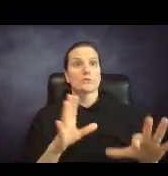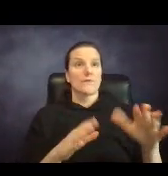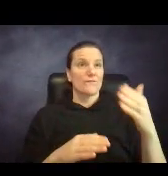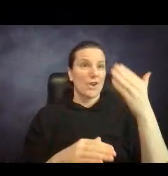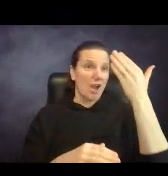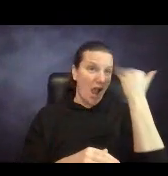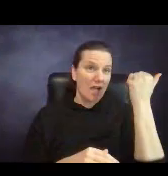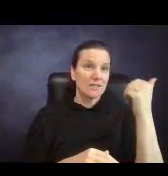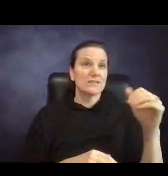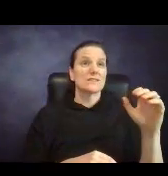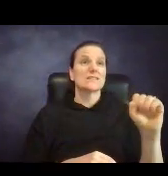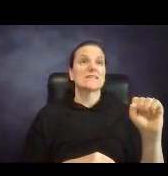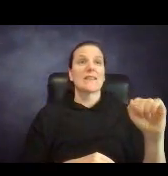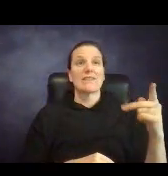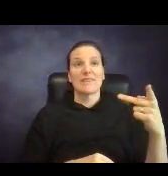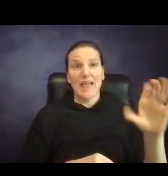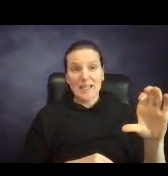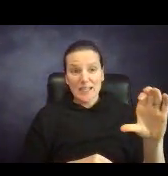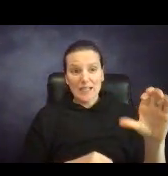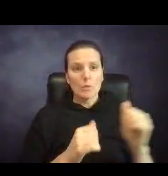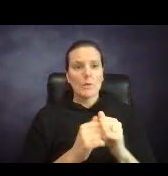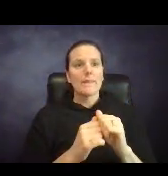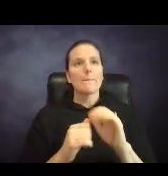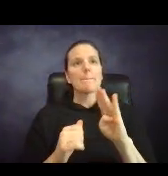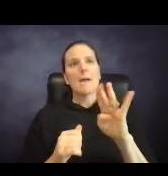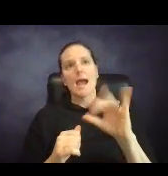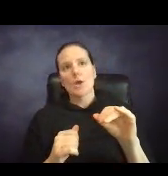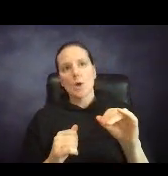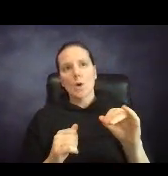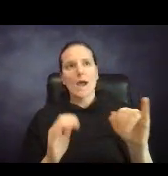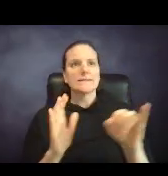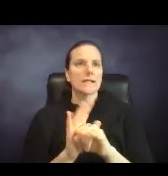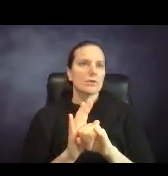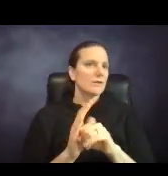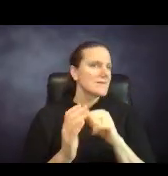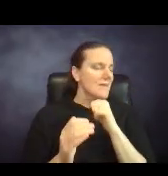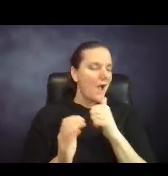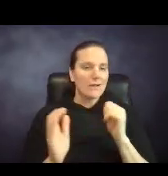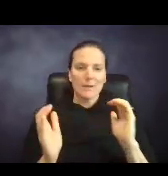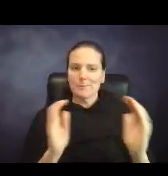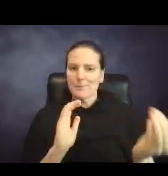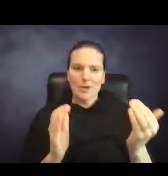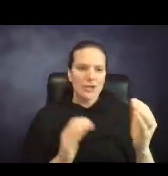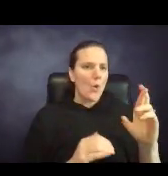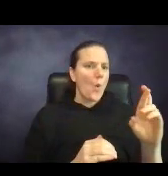versus body identical. They were not comparing oral versus transdermal, which we'll talk about. They weren't comparing progestins versus progesterone